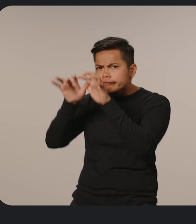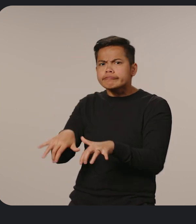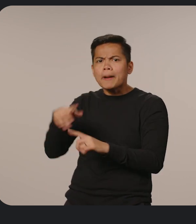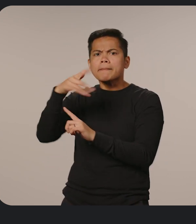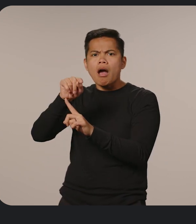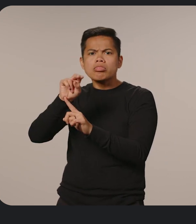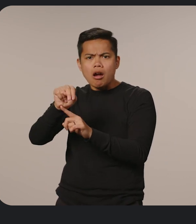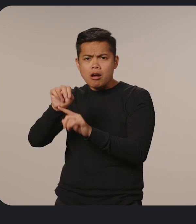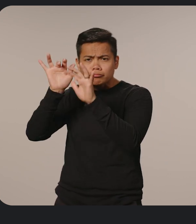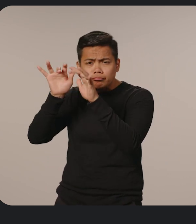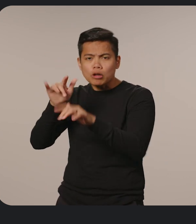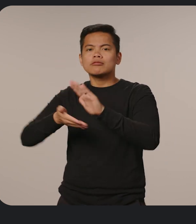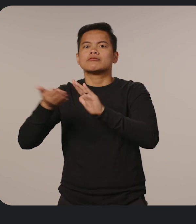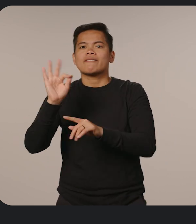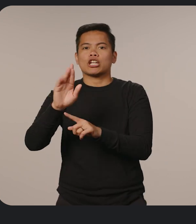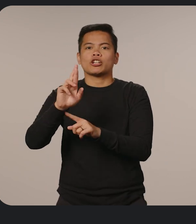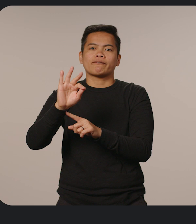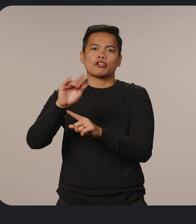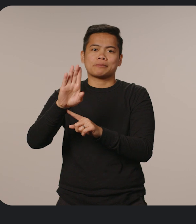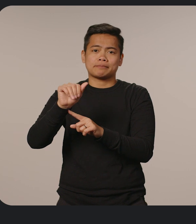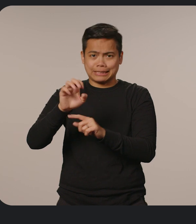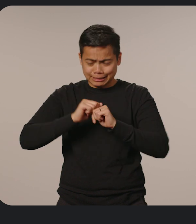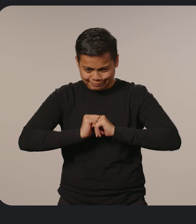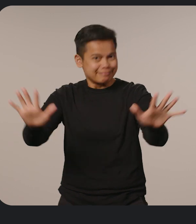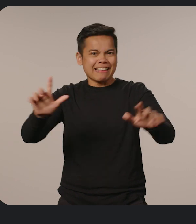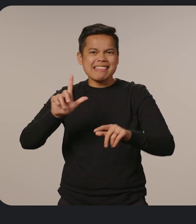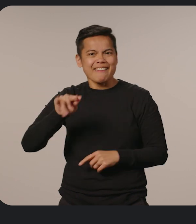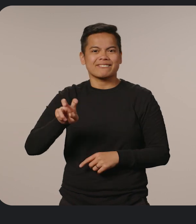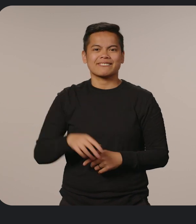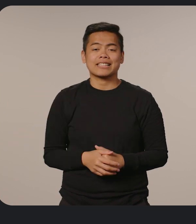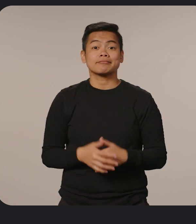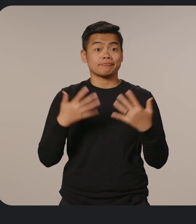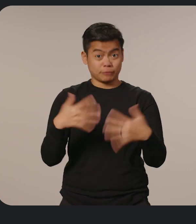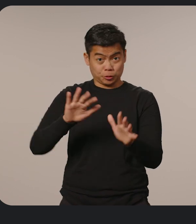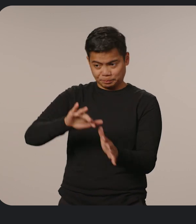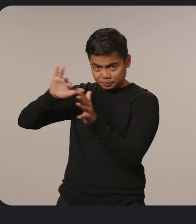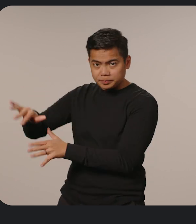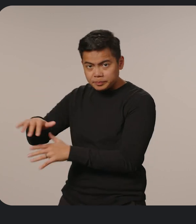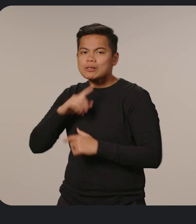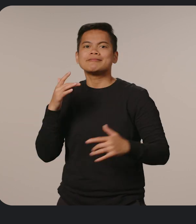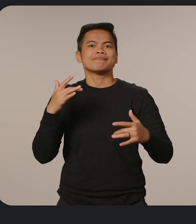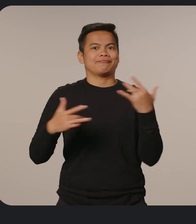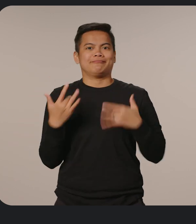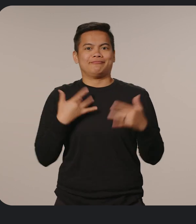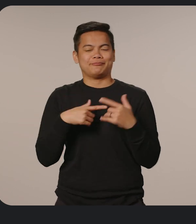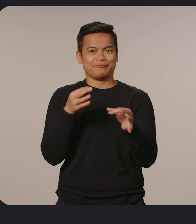deploy when you're ready to go live all right with python covered we have one more exciting feature to tell you